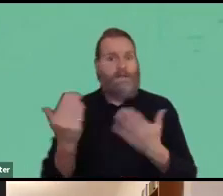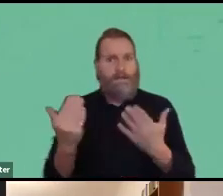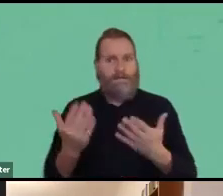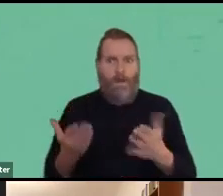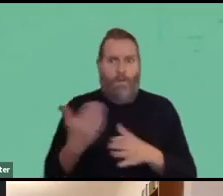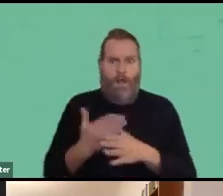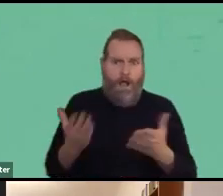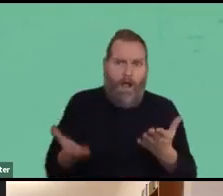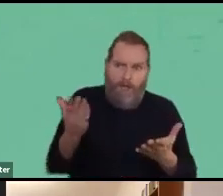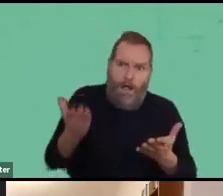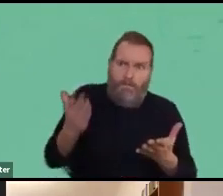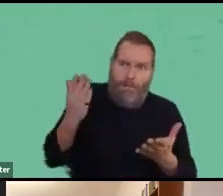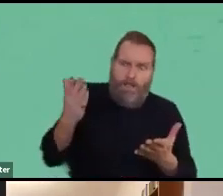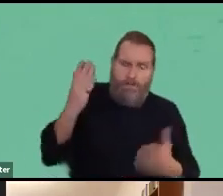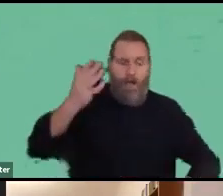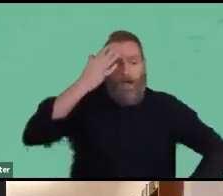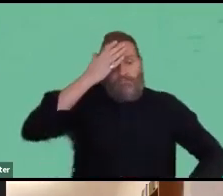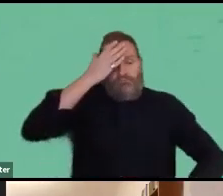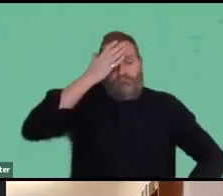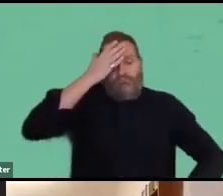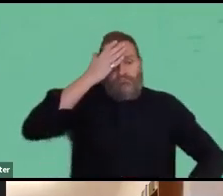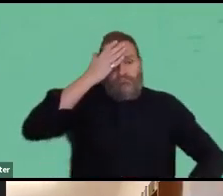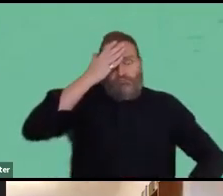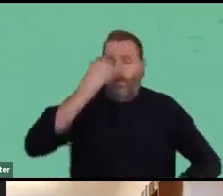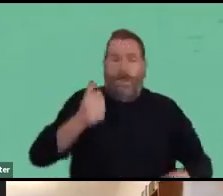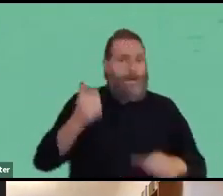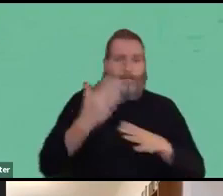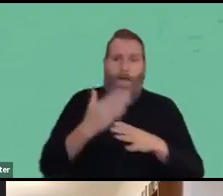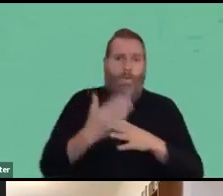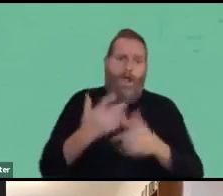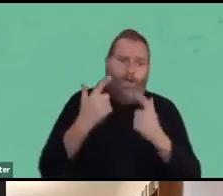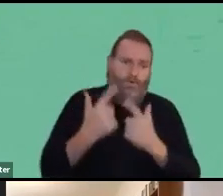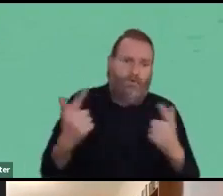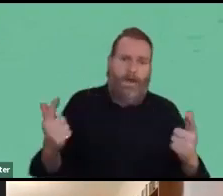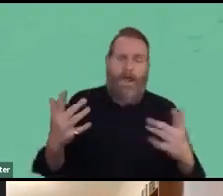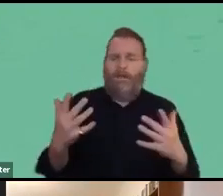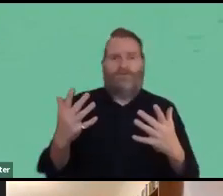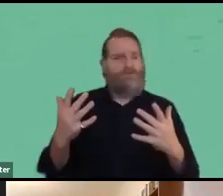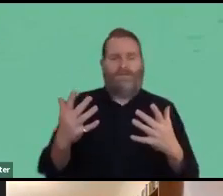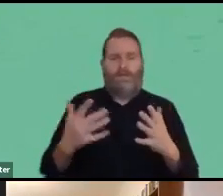pay freeze my staff are overworked and very tired and they feel I’m the only one